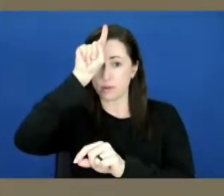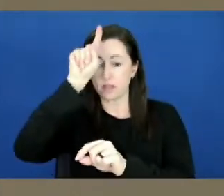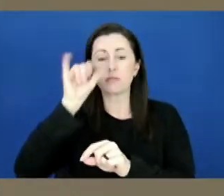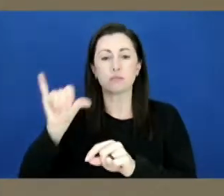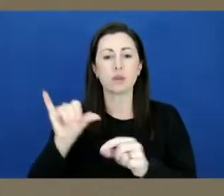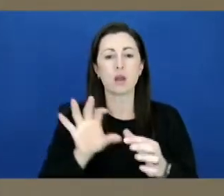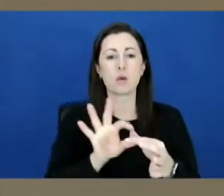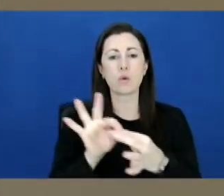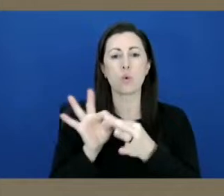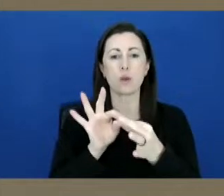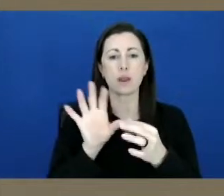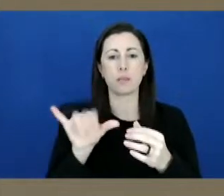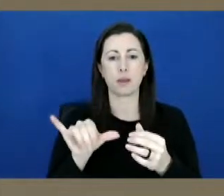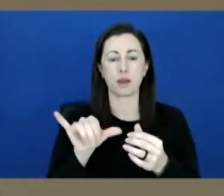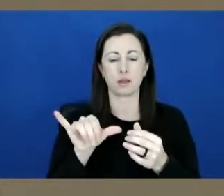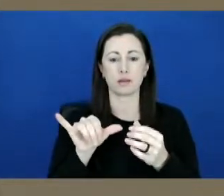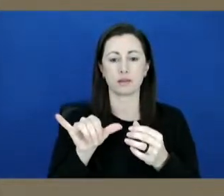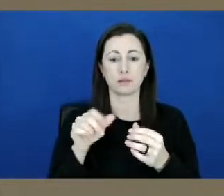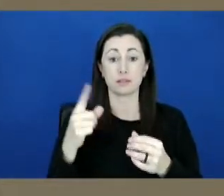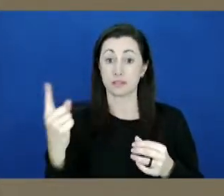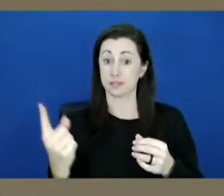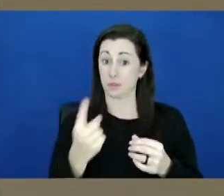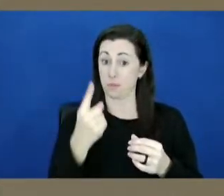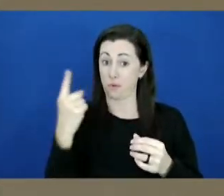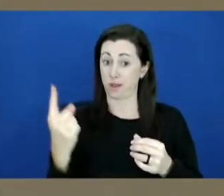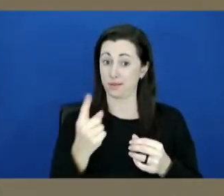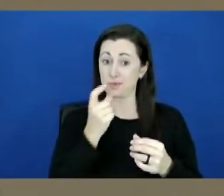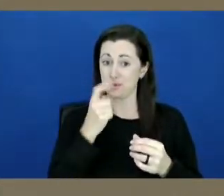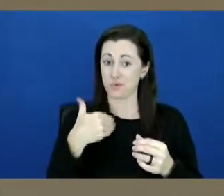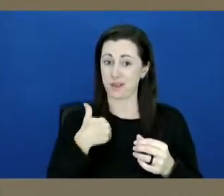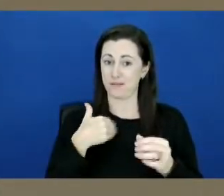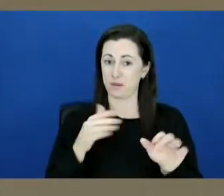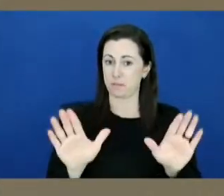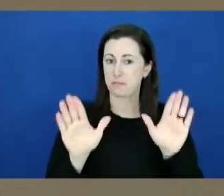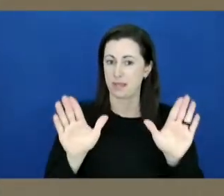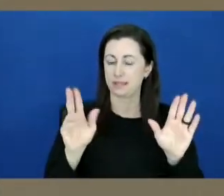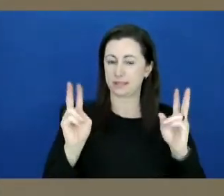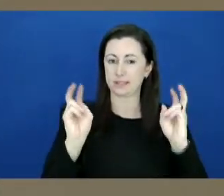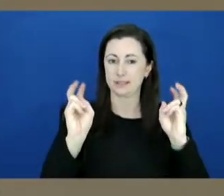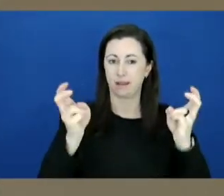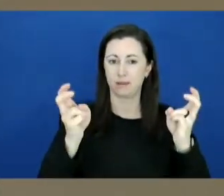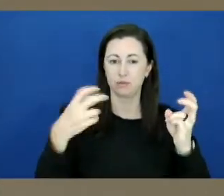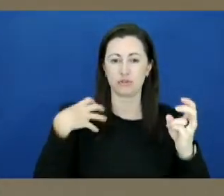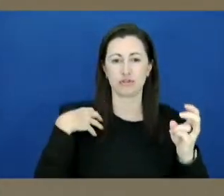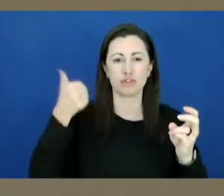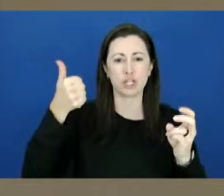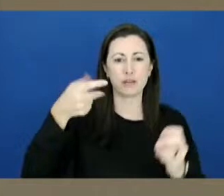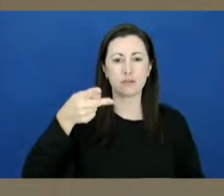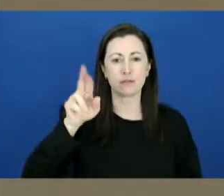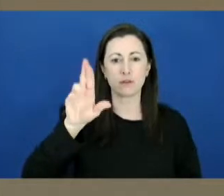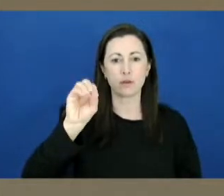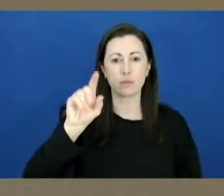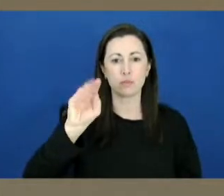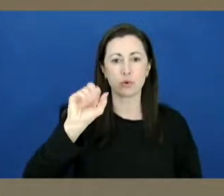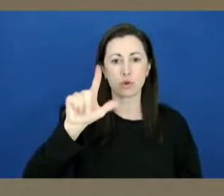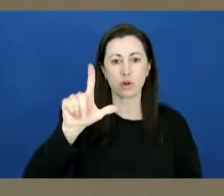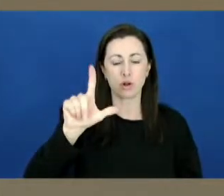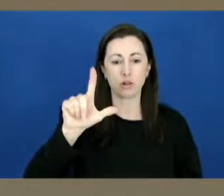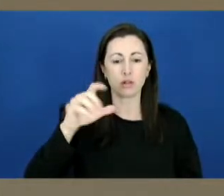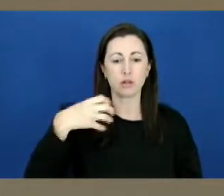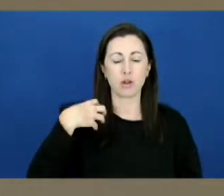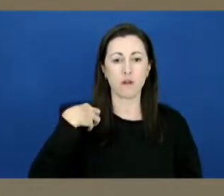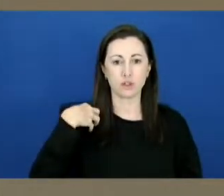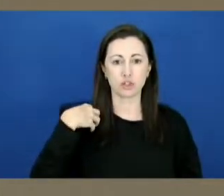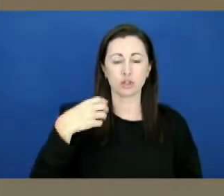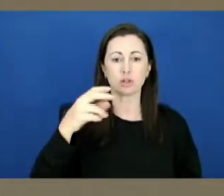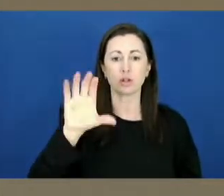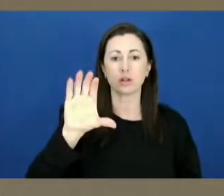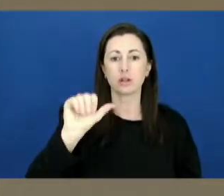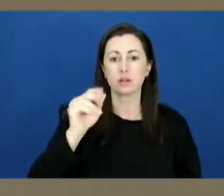MYSELF WENT TO GERMANY, IT WAS